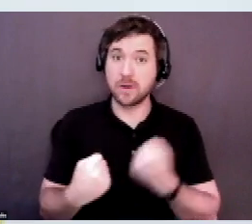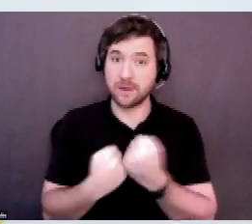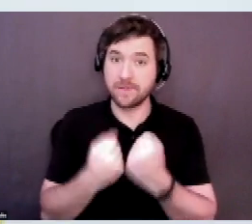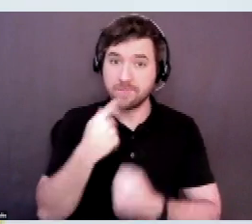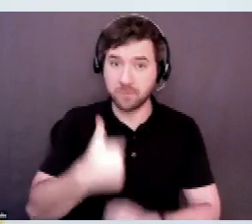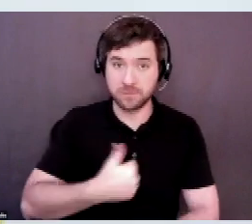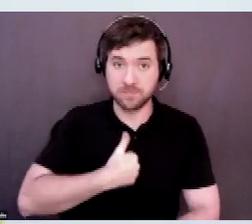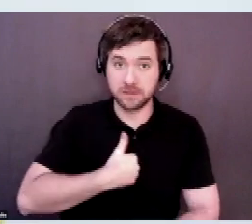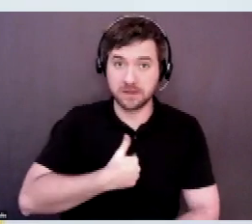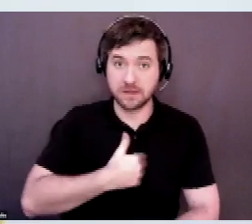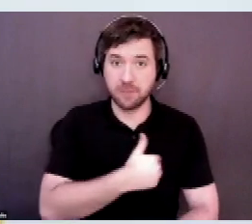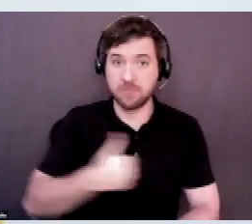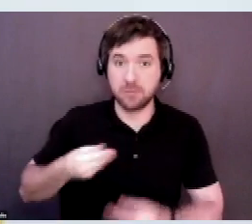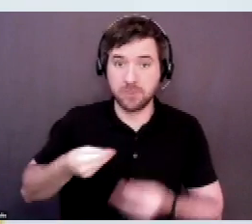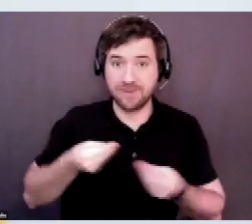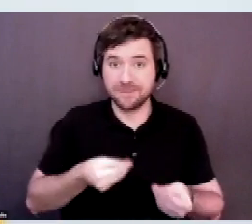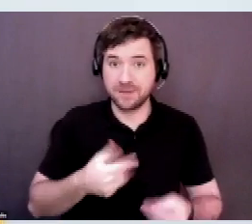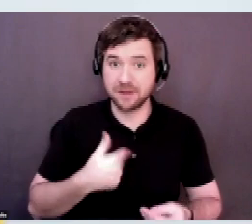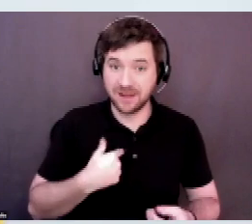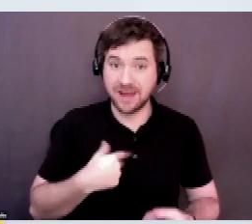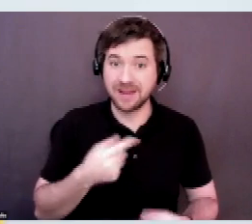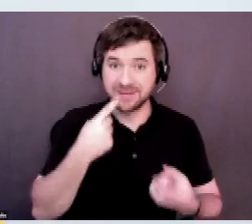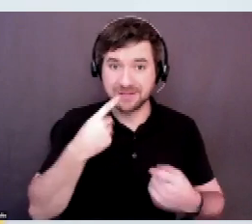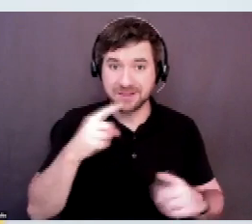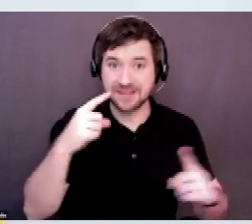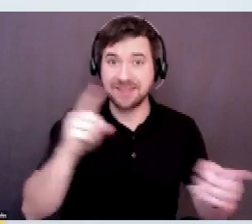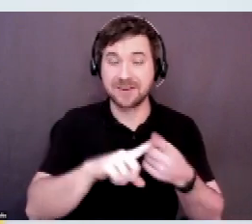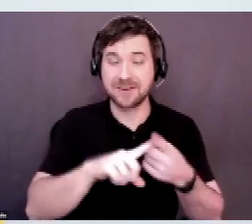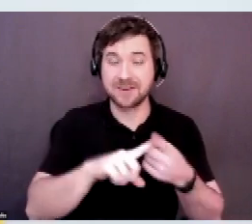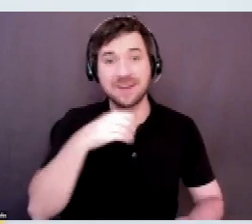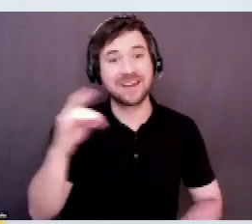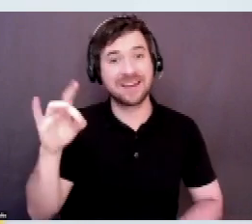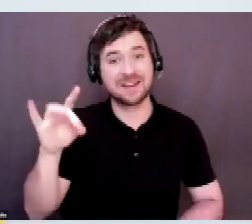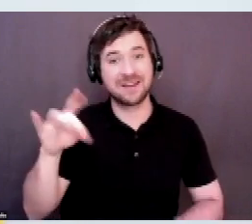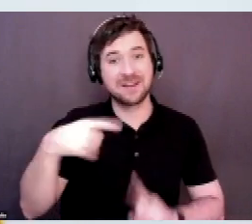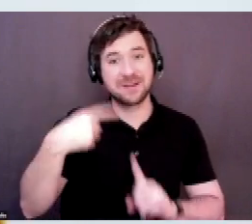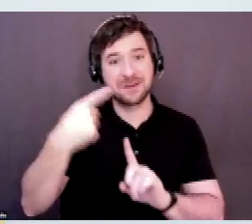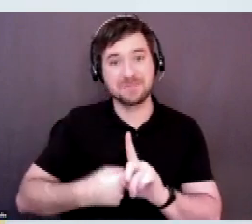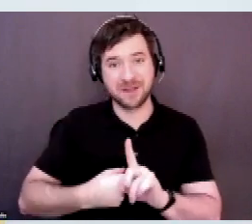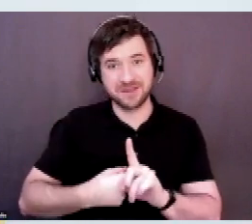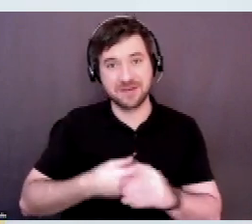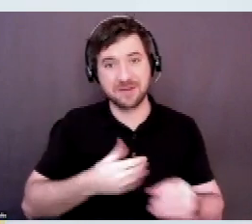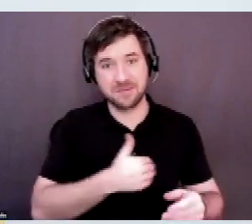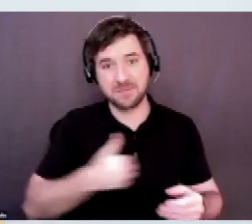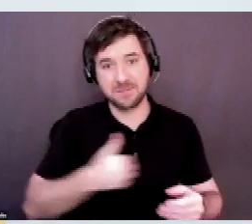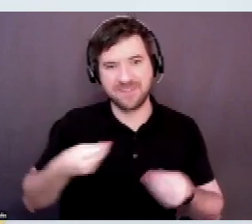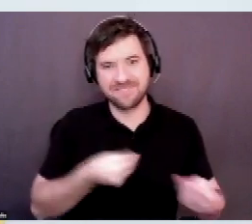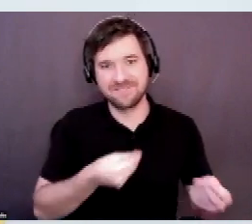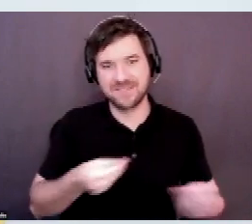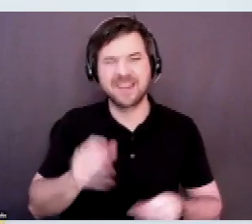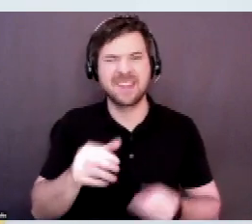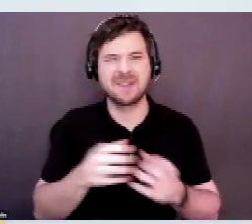And I did successfully for 18 months. And that was a lot of problems on me as well. And I'll touch on that in a second.